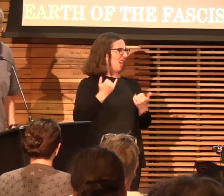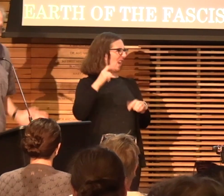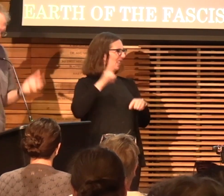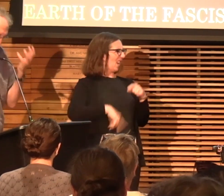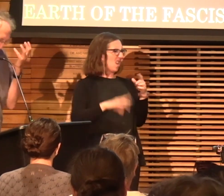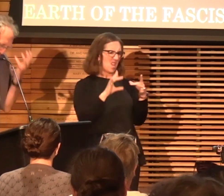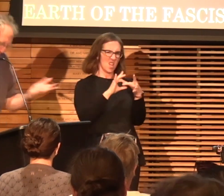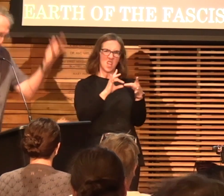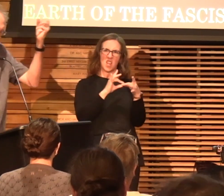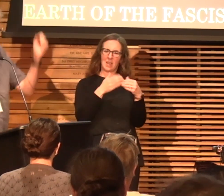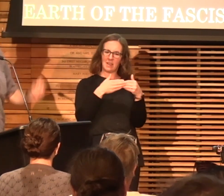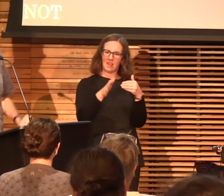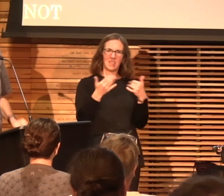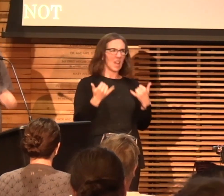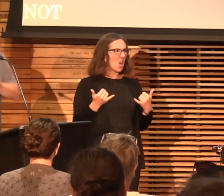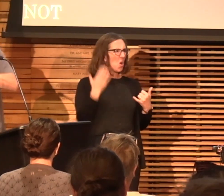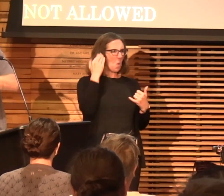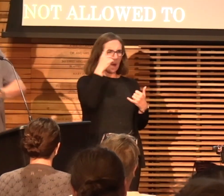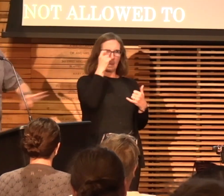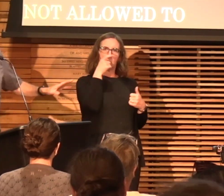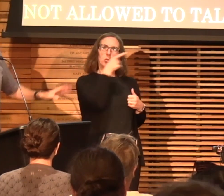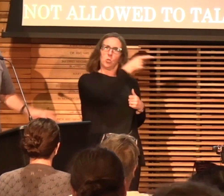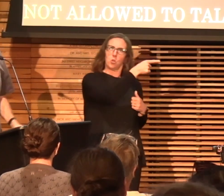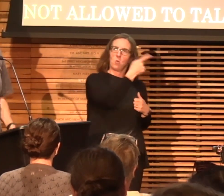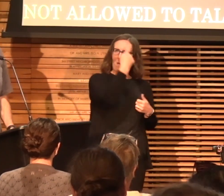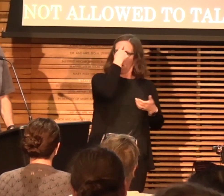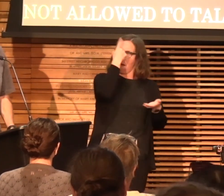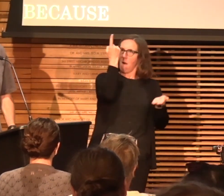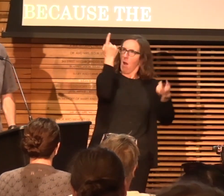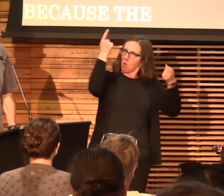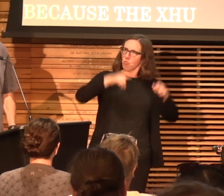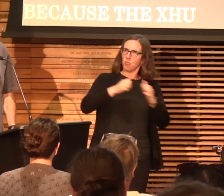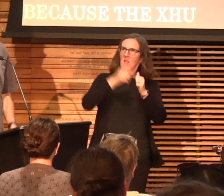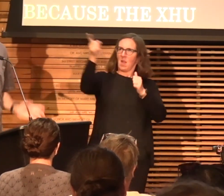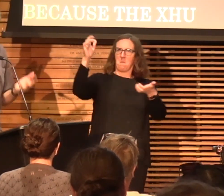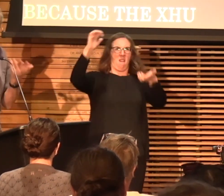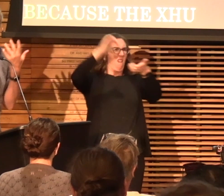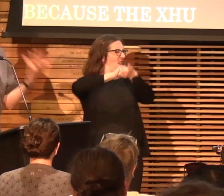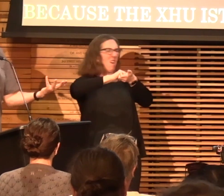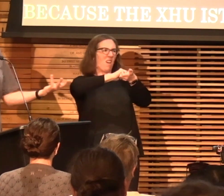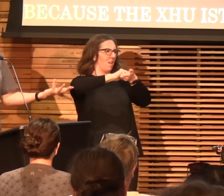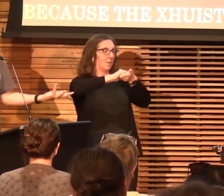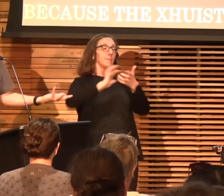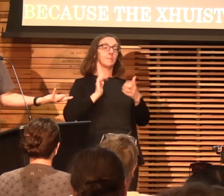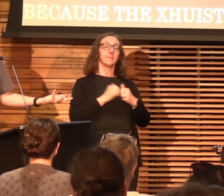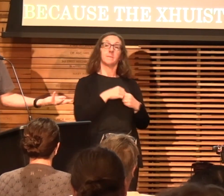because the Communist Party line says, "No criticism of Hitler." He leaves the party.